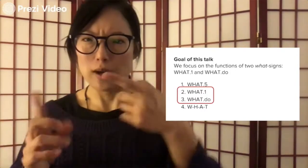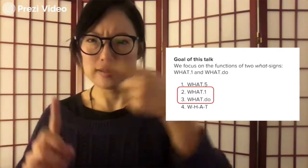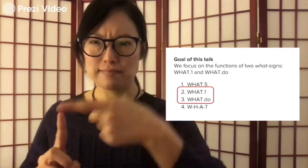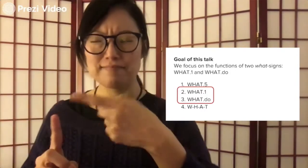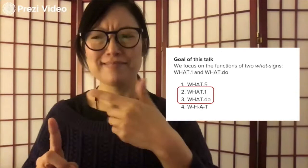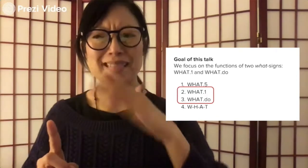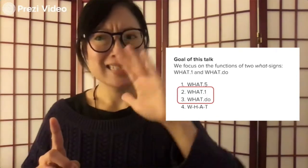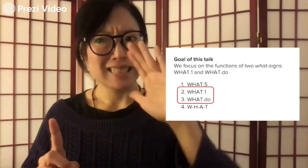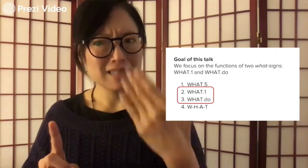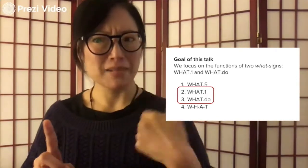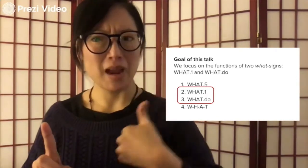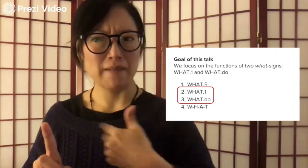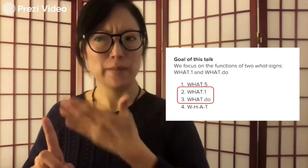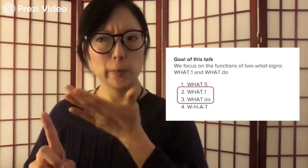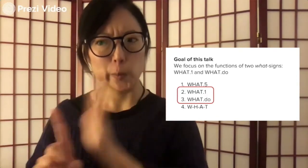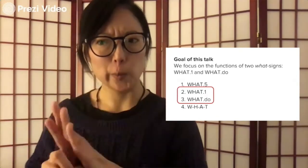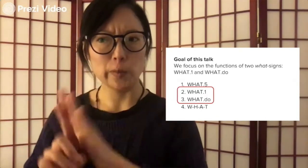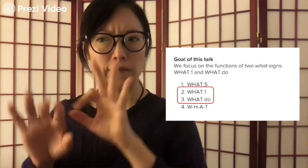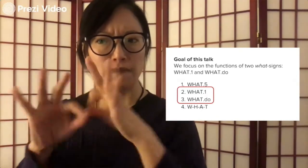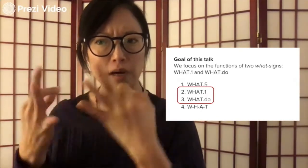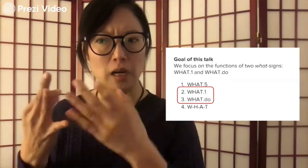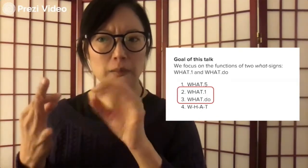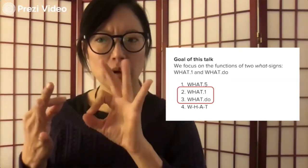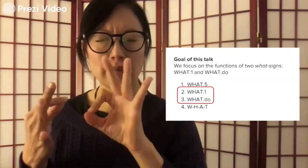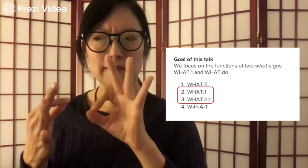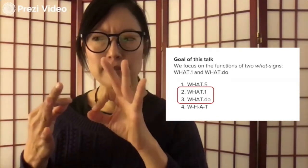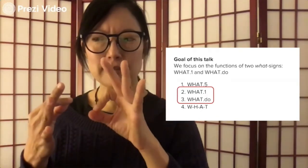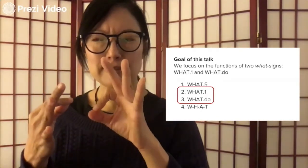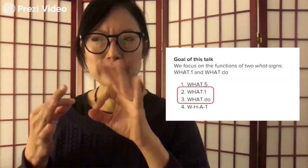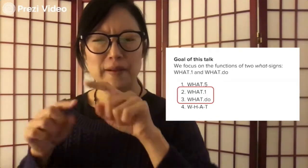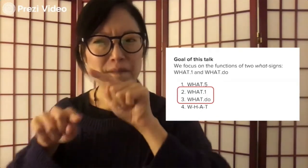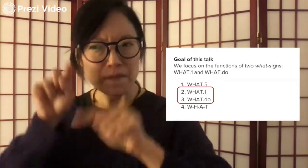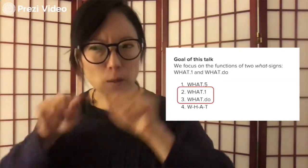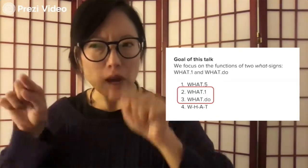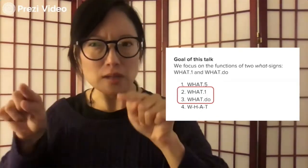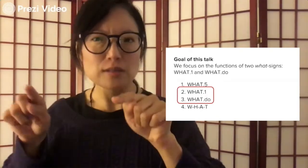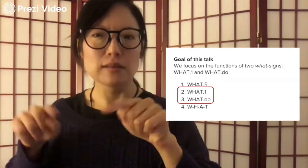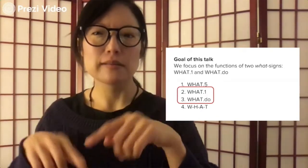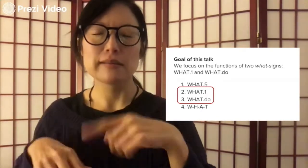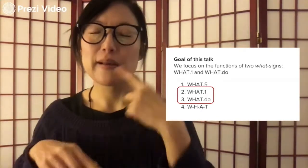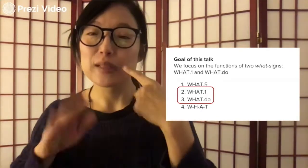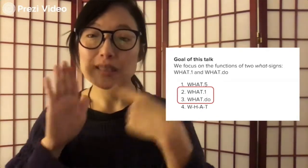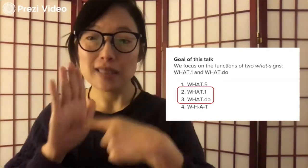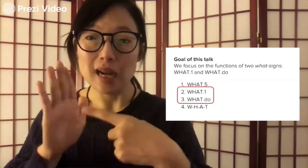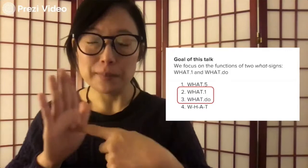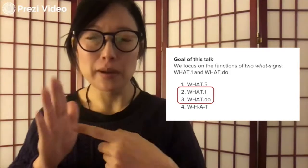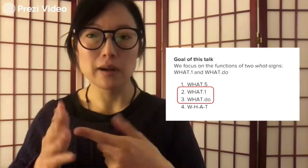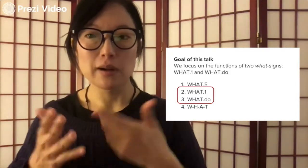that the WHAT.5 sign has its own family a variance, like the one